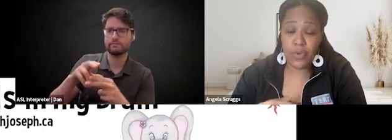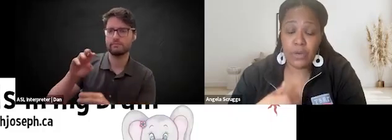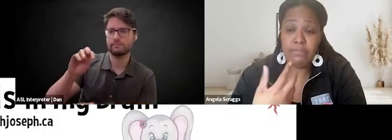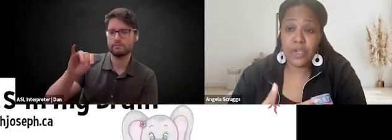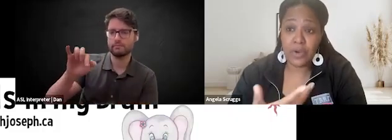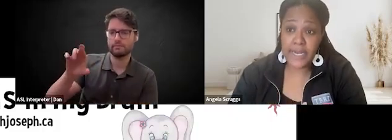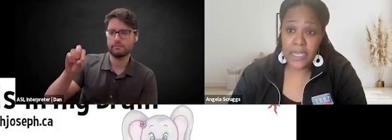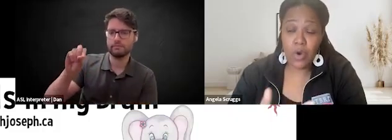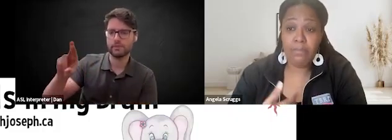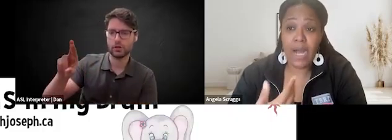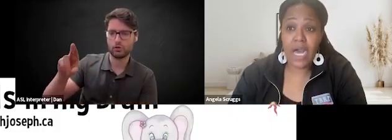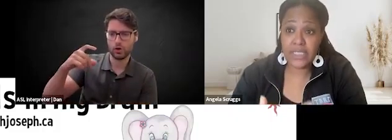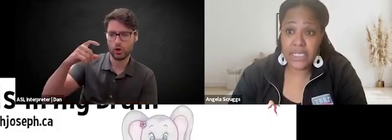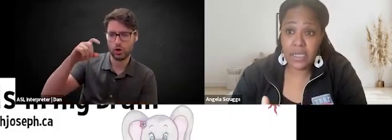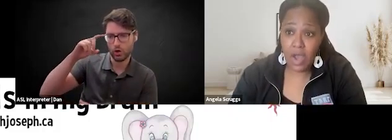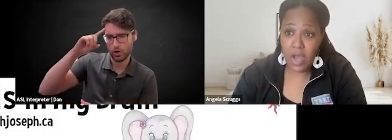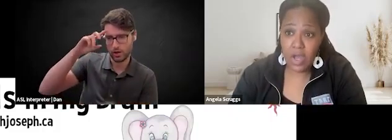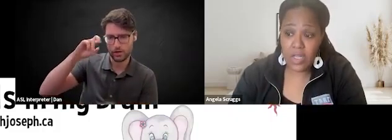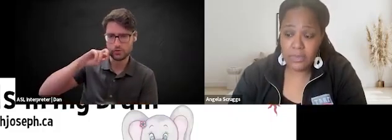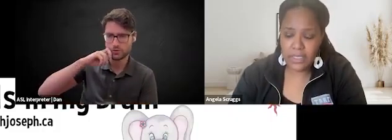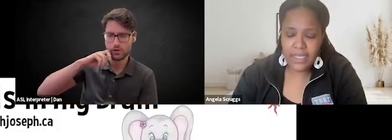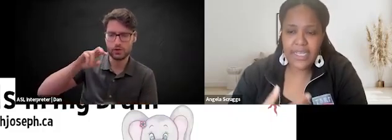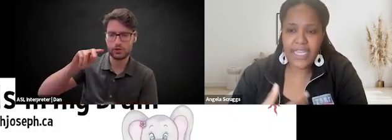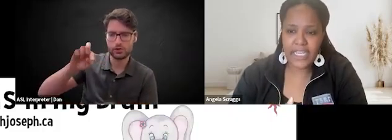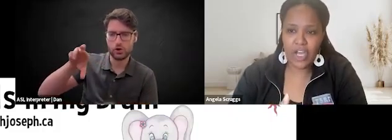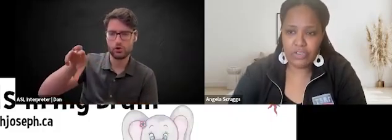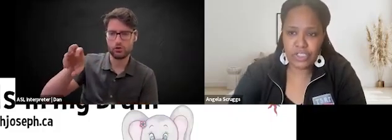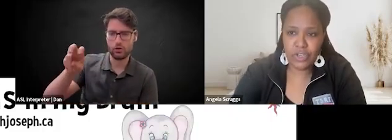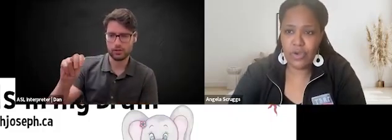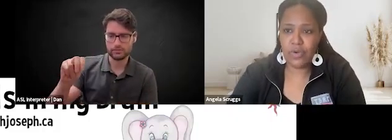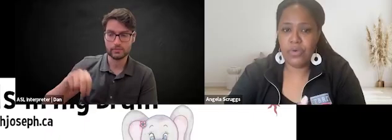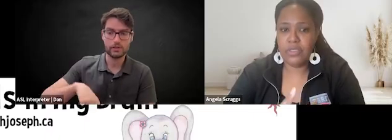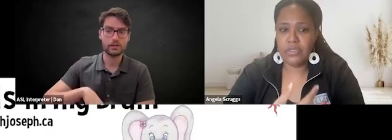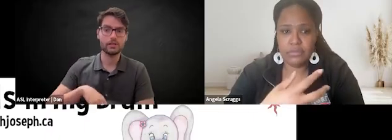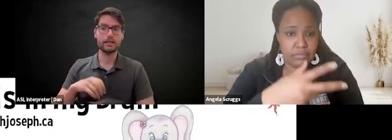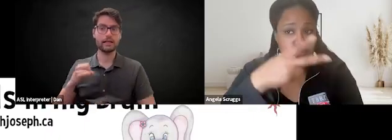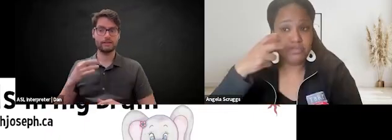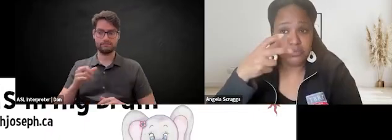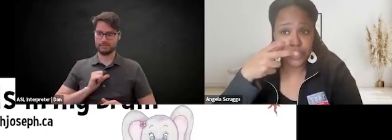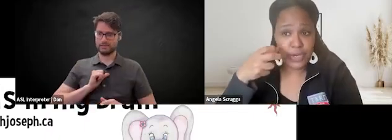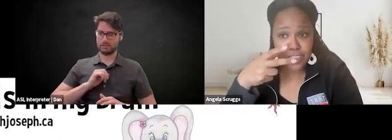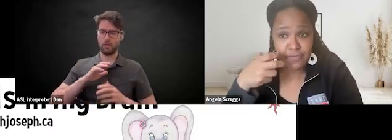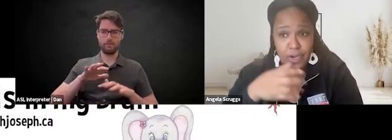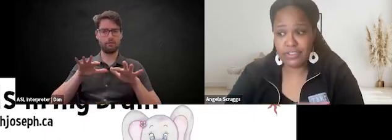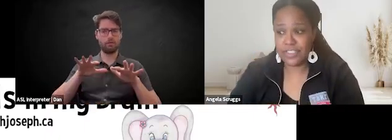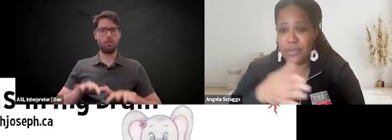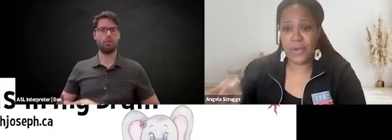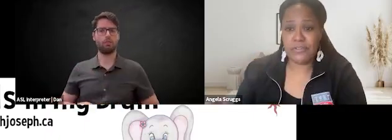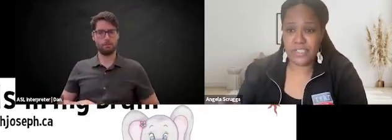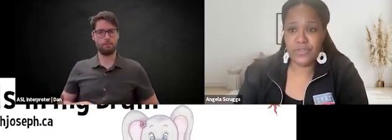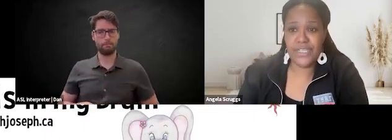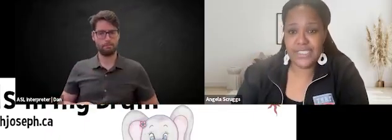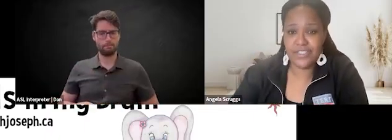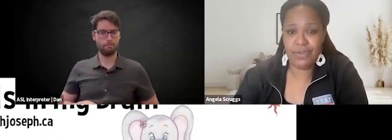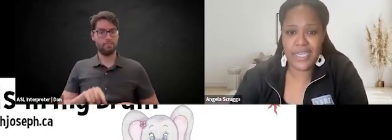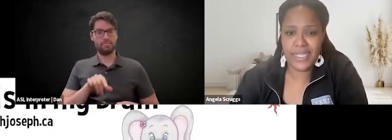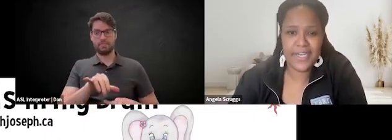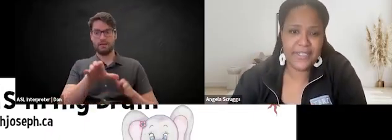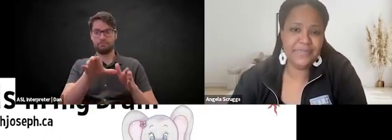and we're mirroring or modeling calm, it can also transfer to the person who is dysregulated.